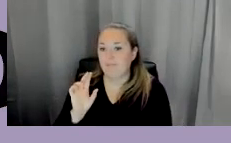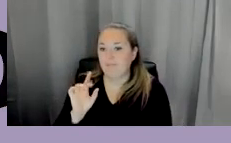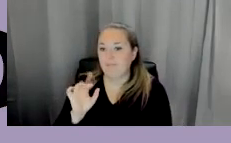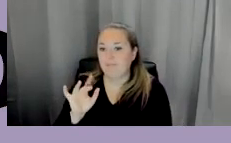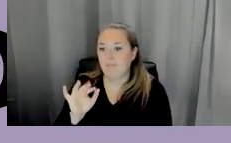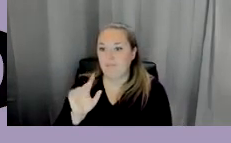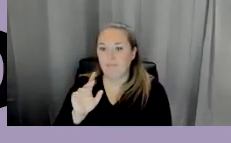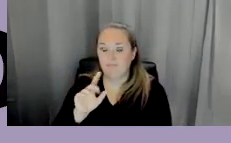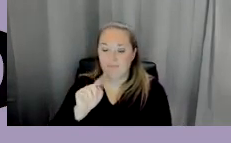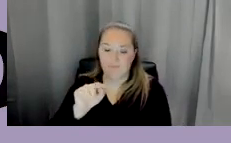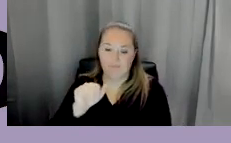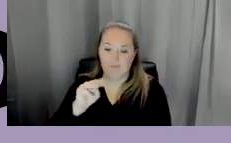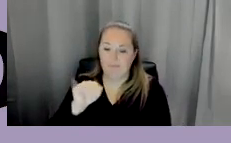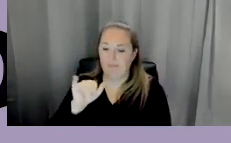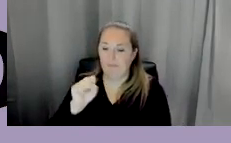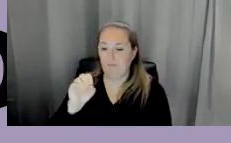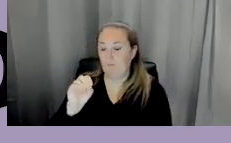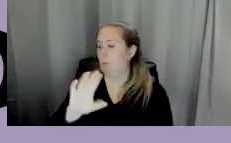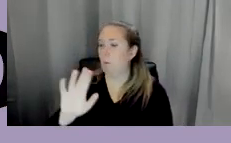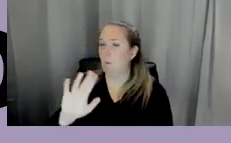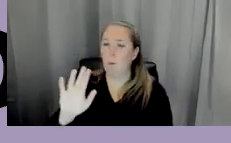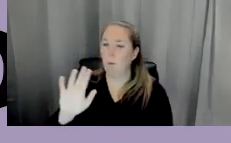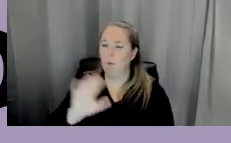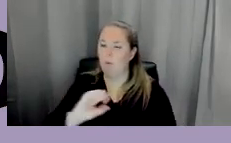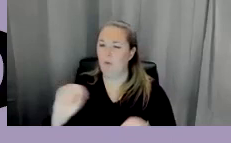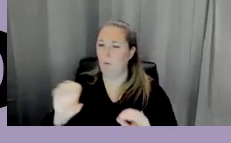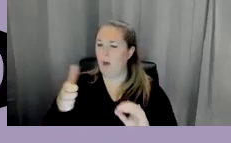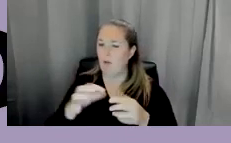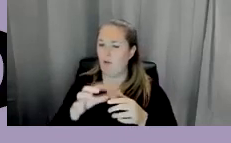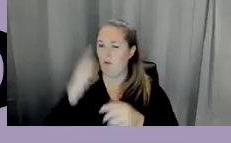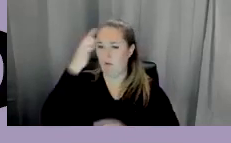TAMASO, ANYTHING TO ADD TO THAT?